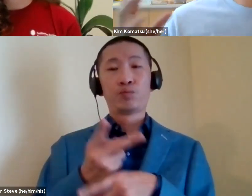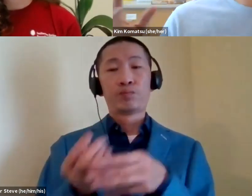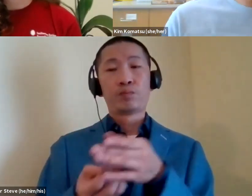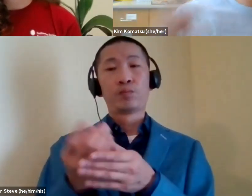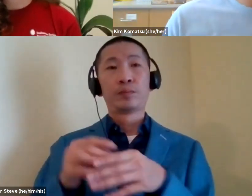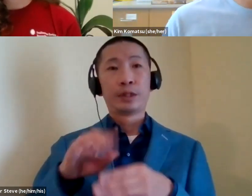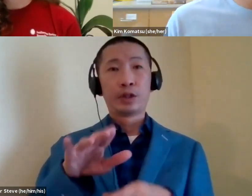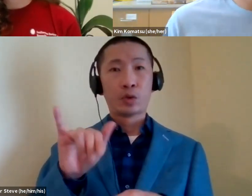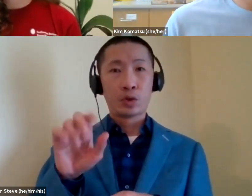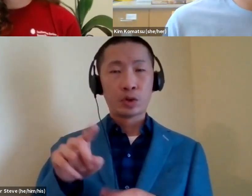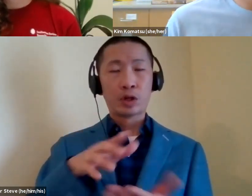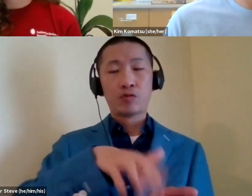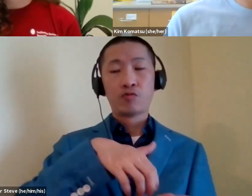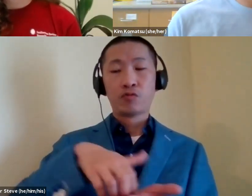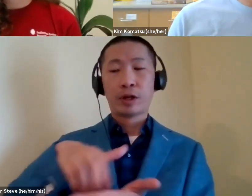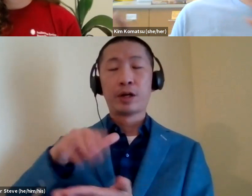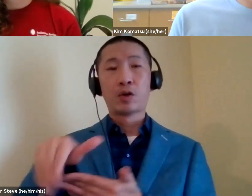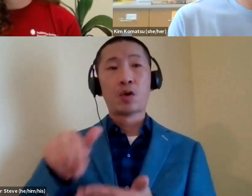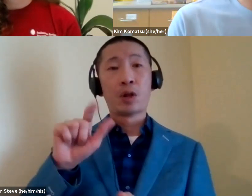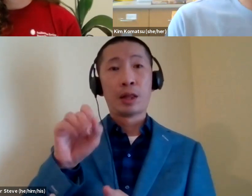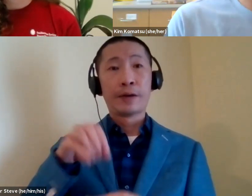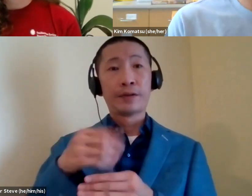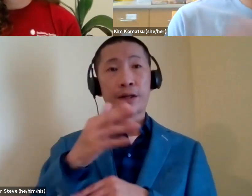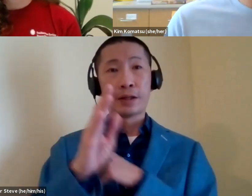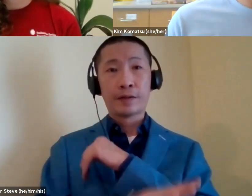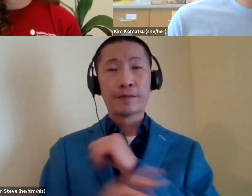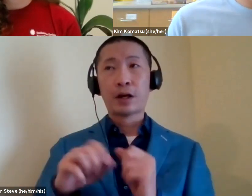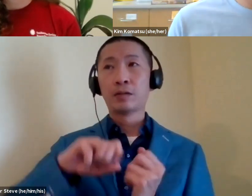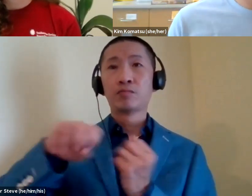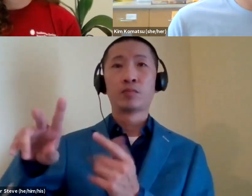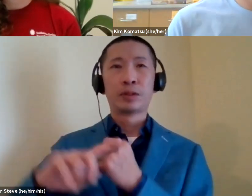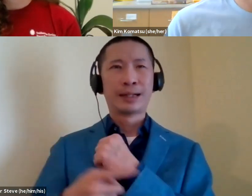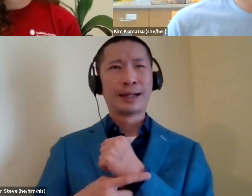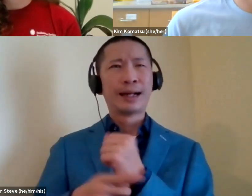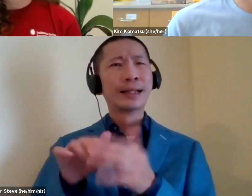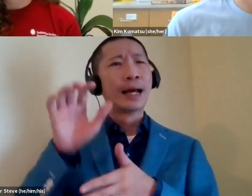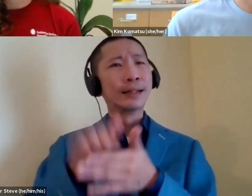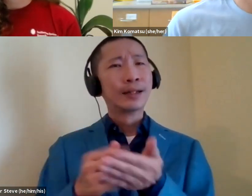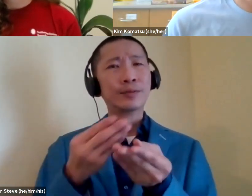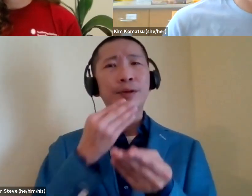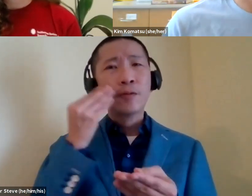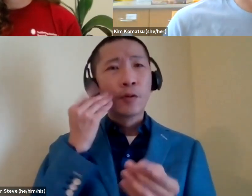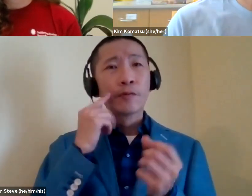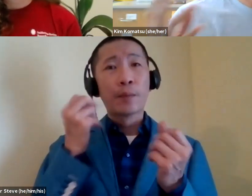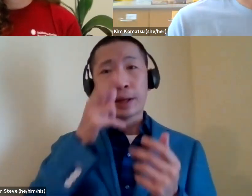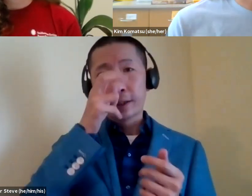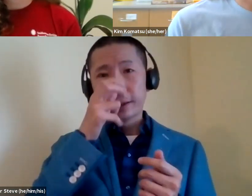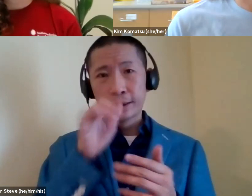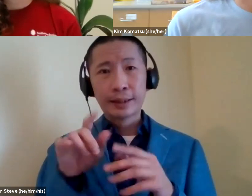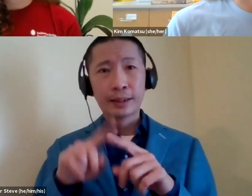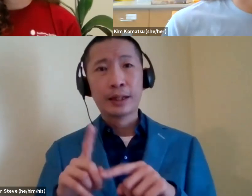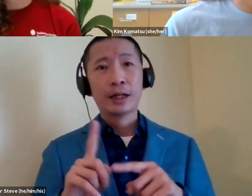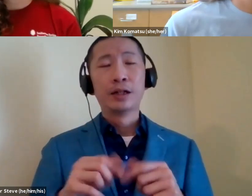Kim Komatsu (she/her): You know, breaking up all your leaves in the fall and throwing them all away is taking away habitat that lots of insects really depend on to survive over the winter.